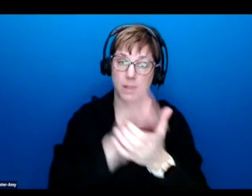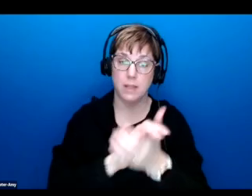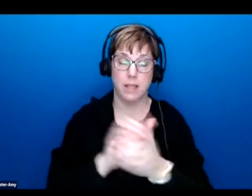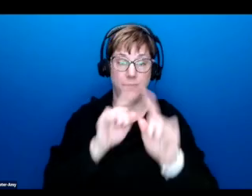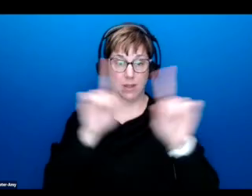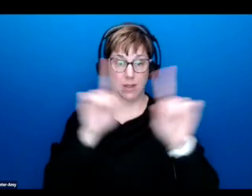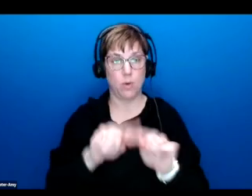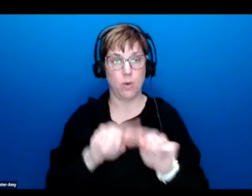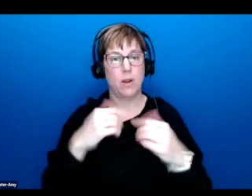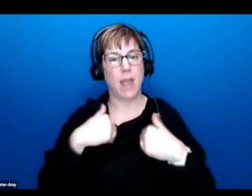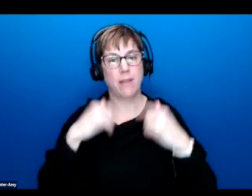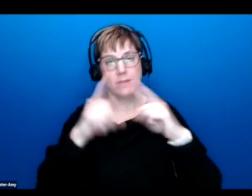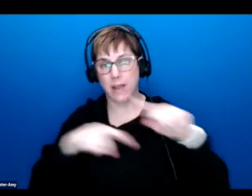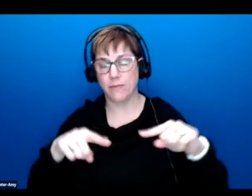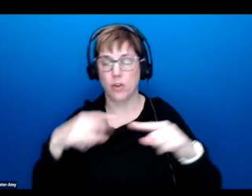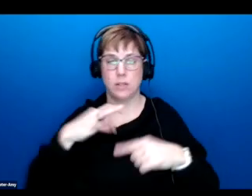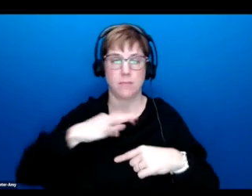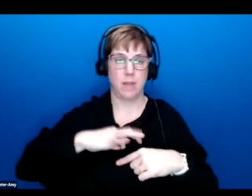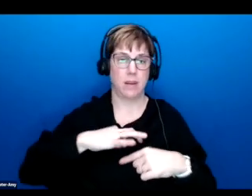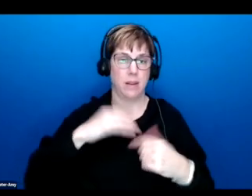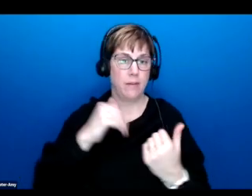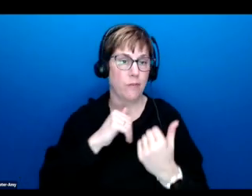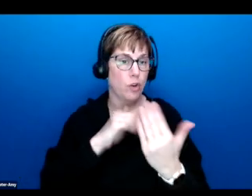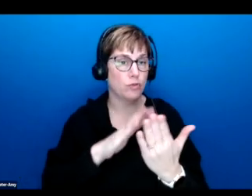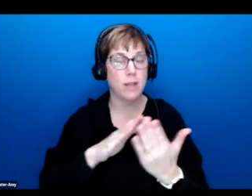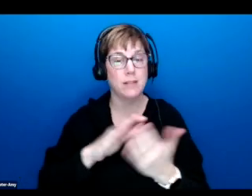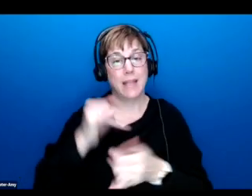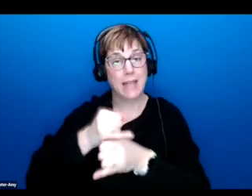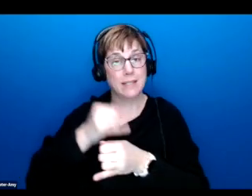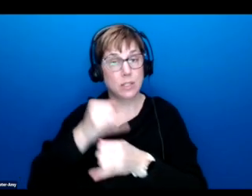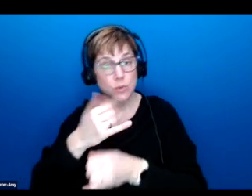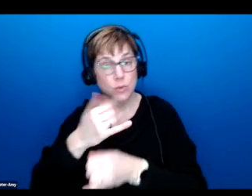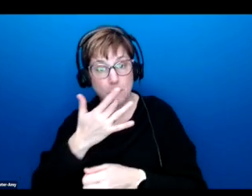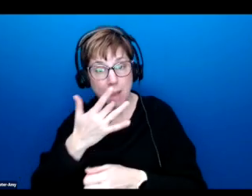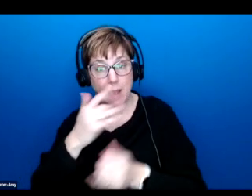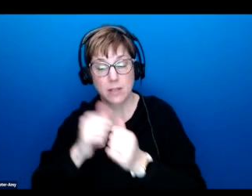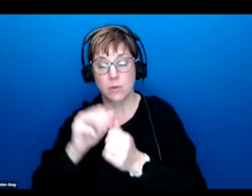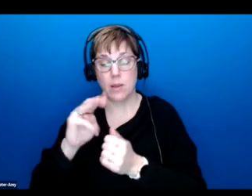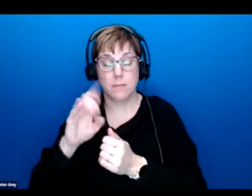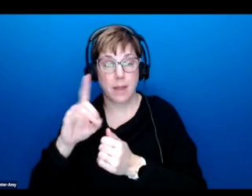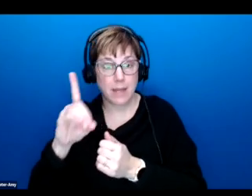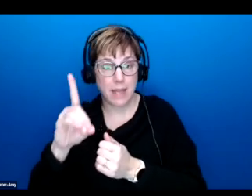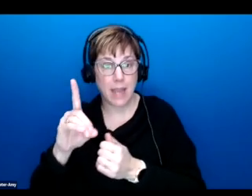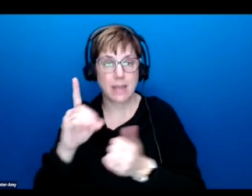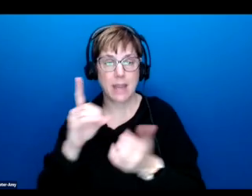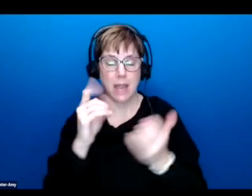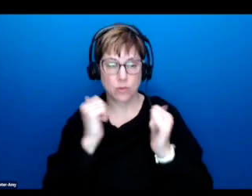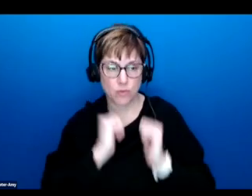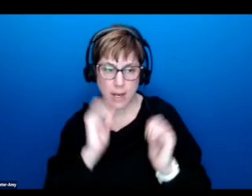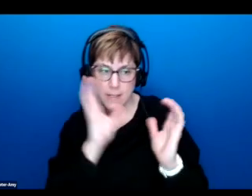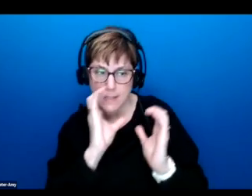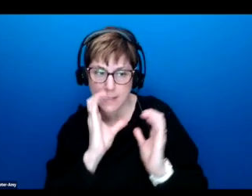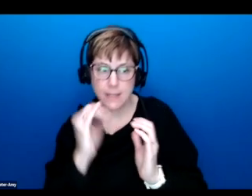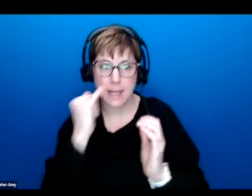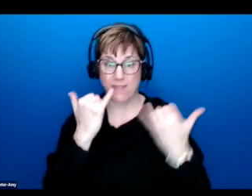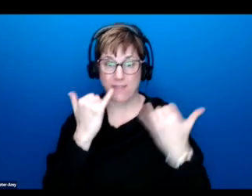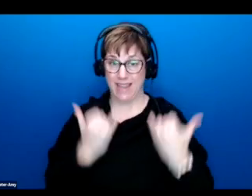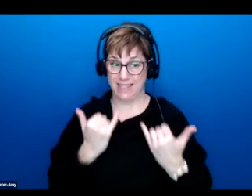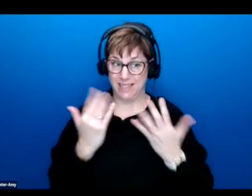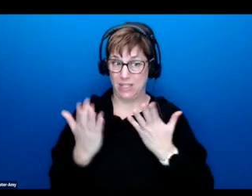diverse benefits of addressing institutional bias in Medicaid and also seeking to explore whether existing services fulfill